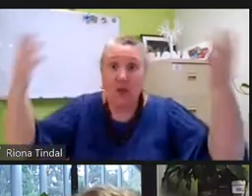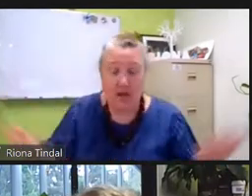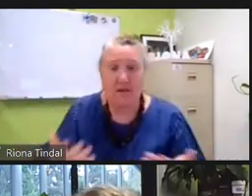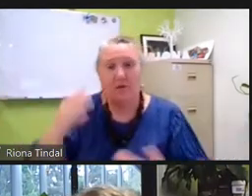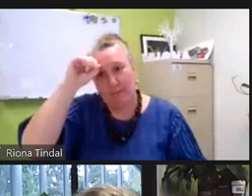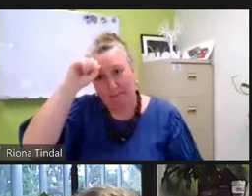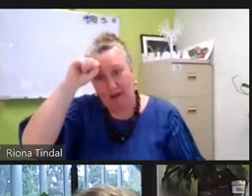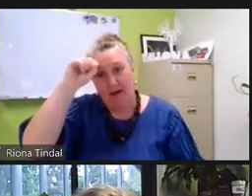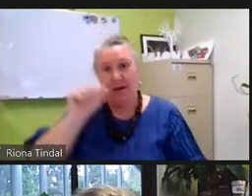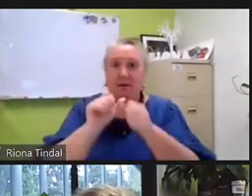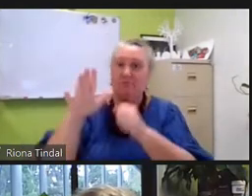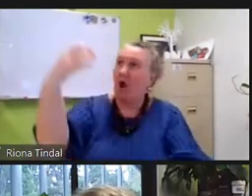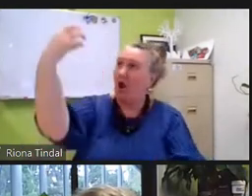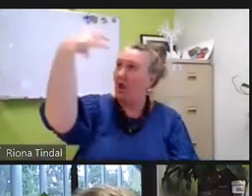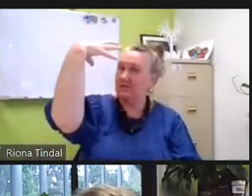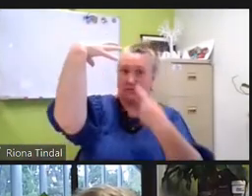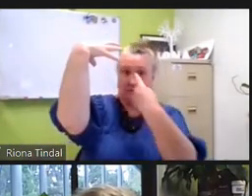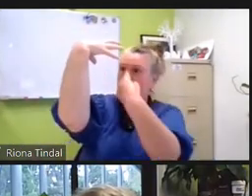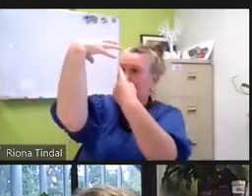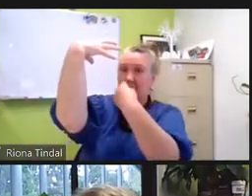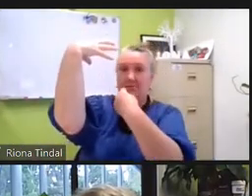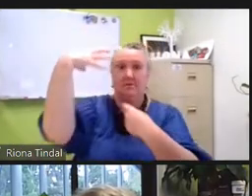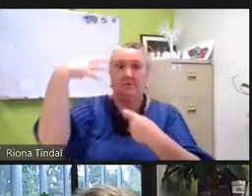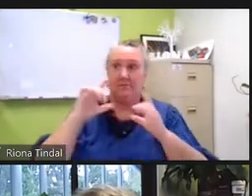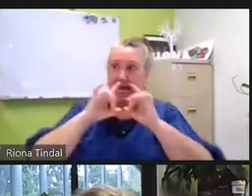Having those conversations with deaf or hard of hearing people, regardless of where that is,